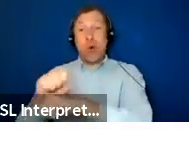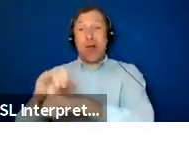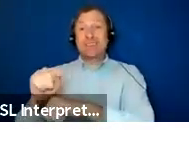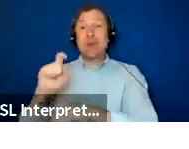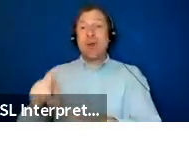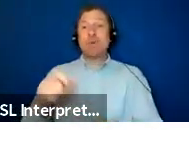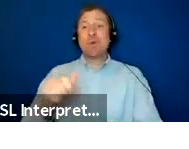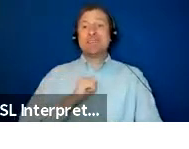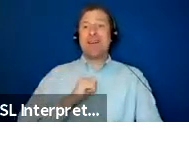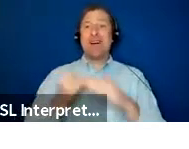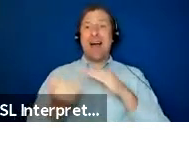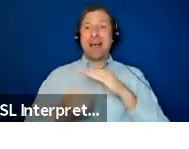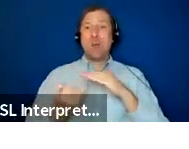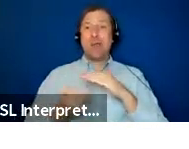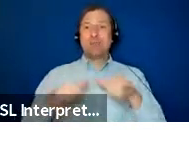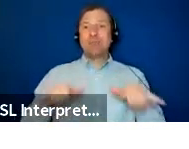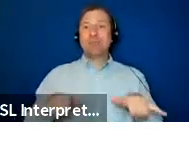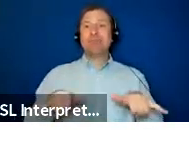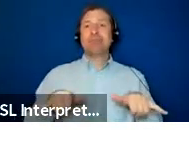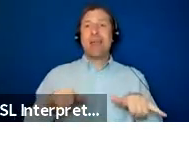and you'll be asked to contact your medical provider